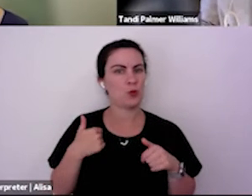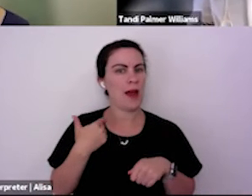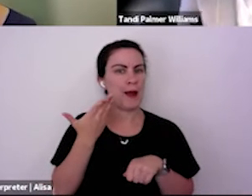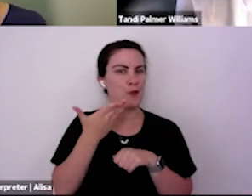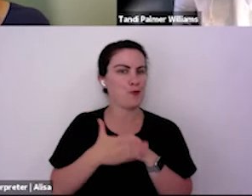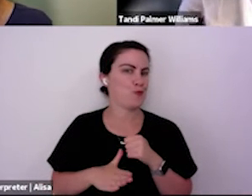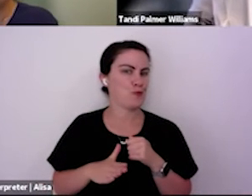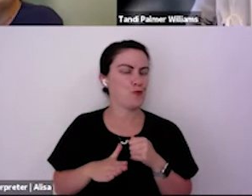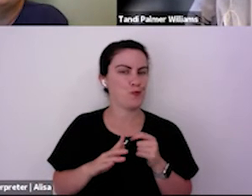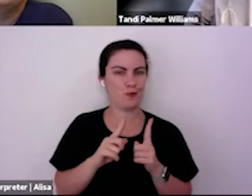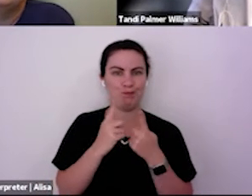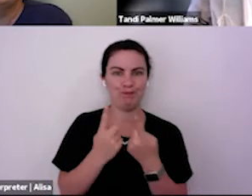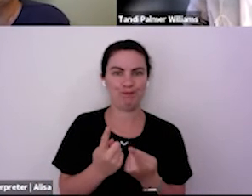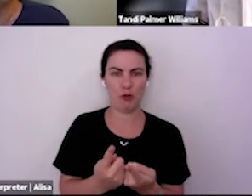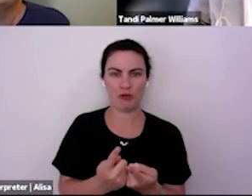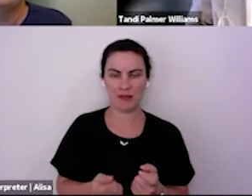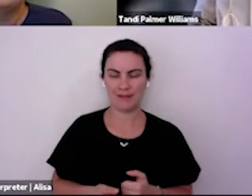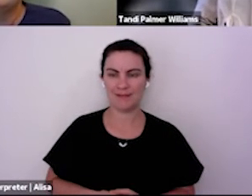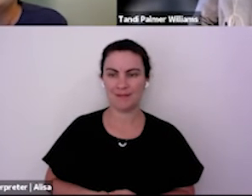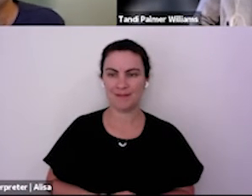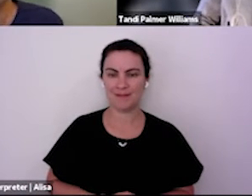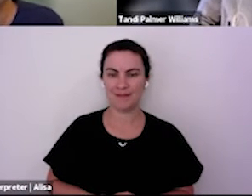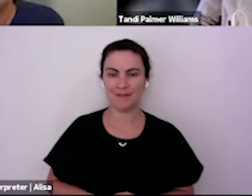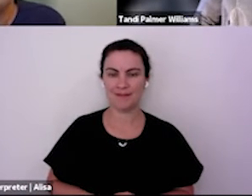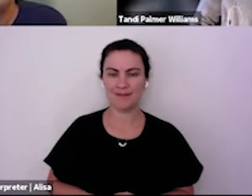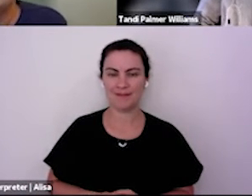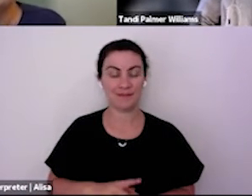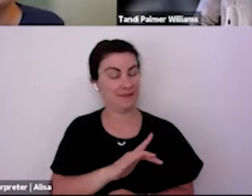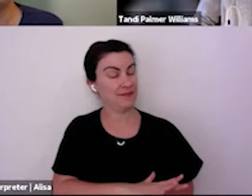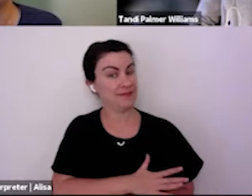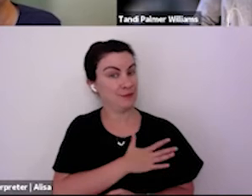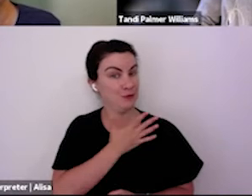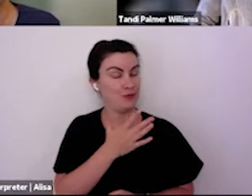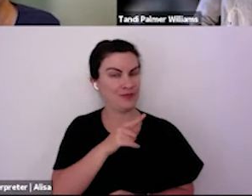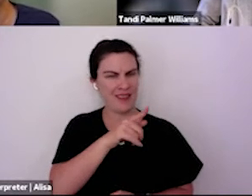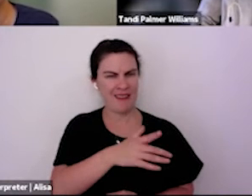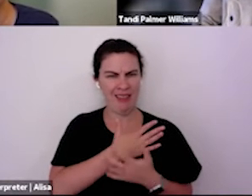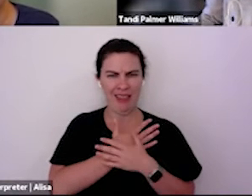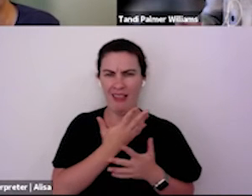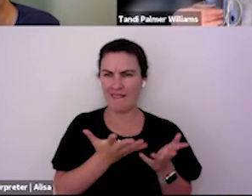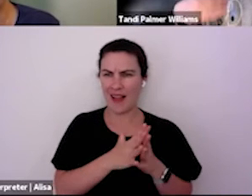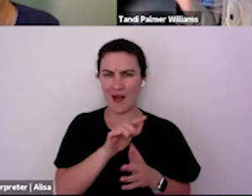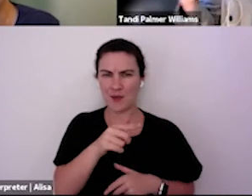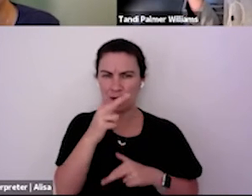I love how you developed those campaigns and even doing things like you can target those